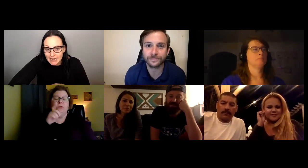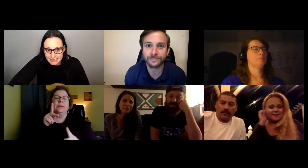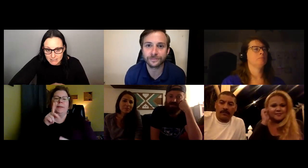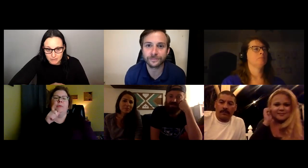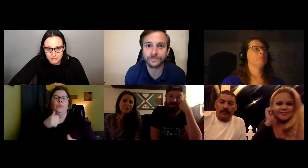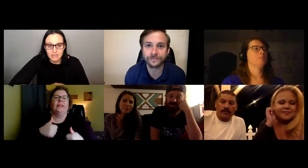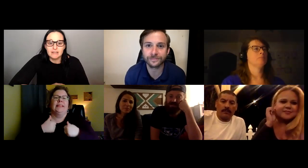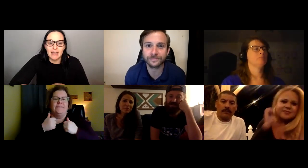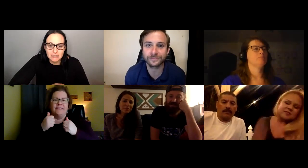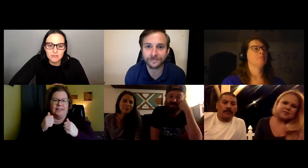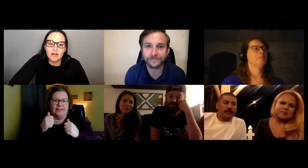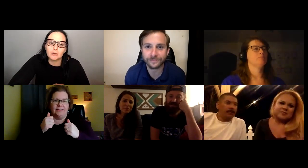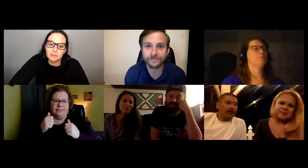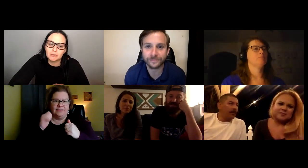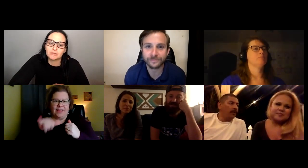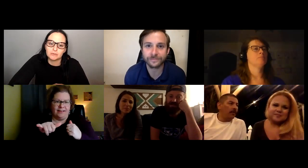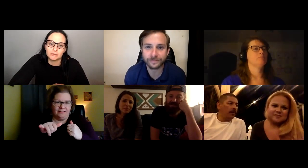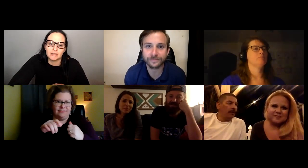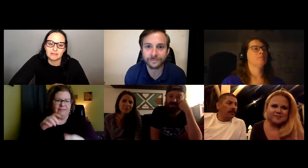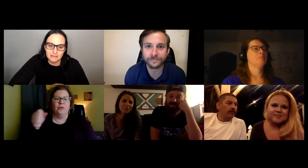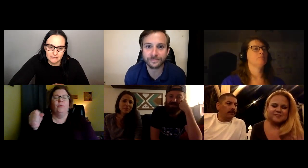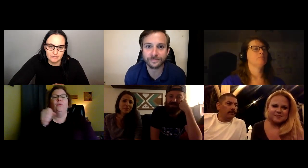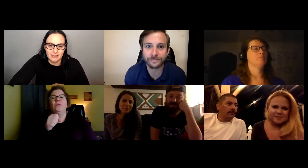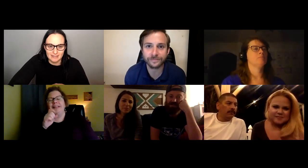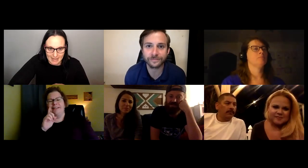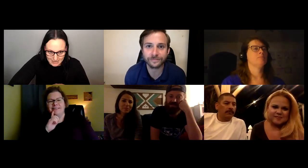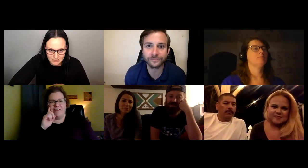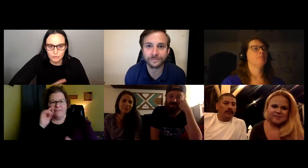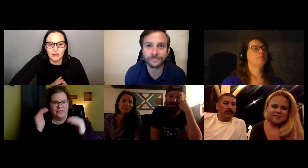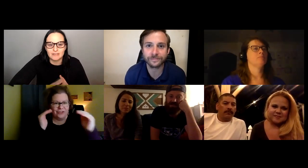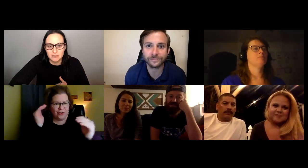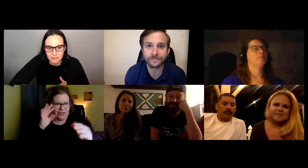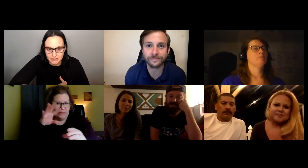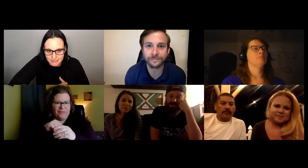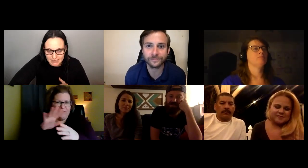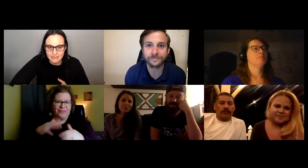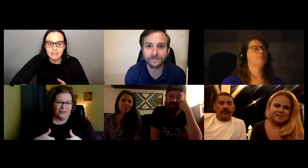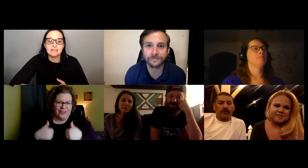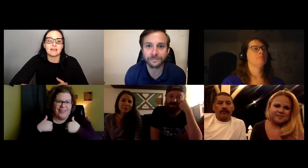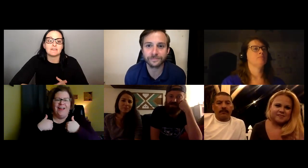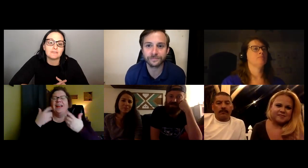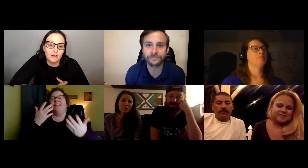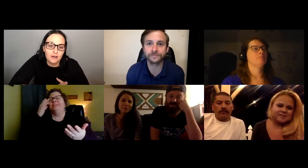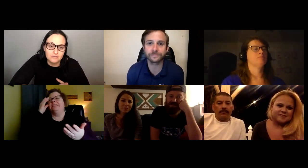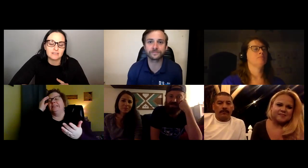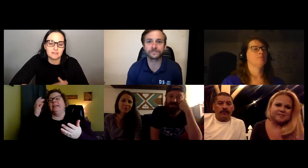expert the experts are people who live that who have experienced that deaf